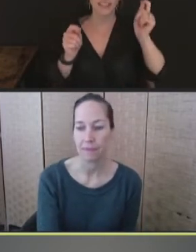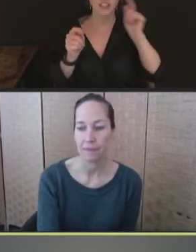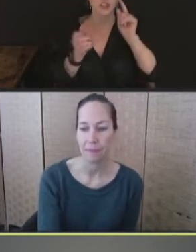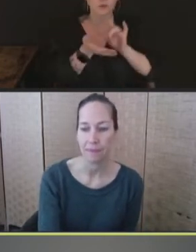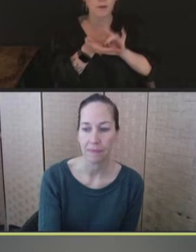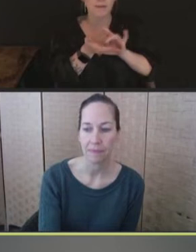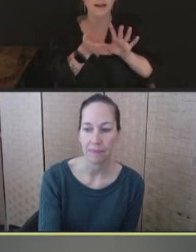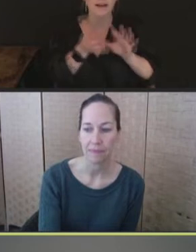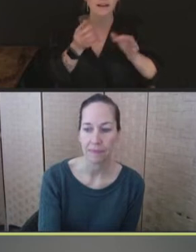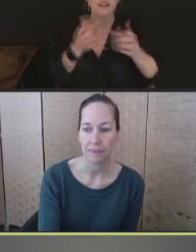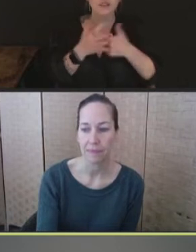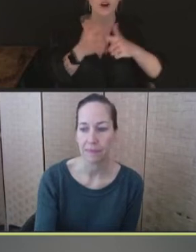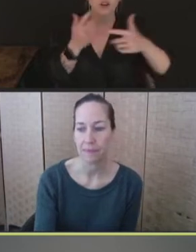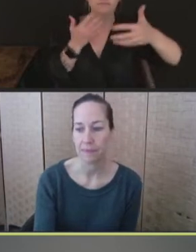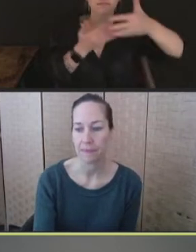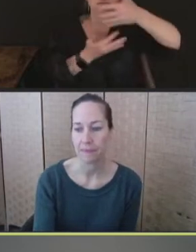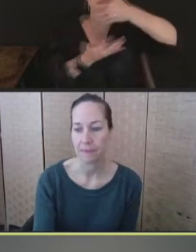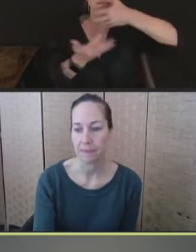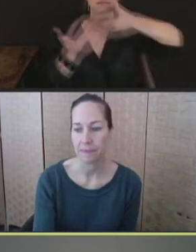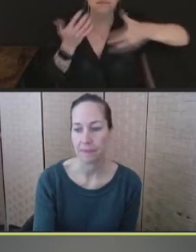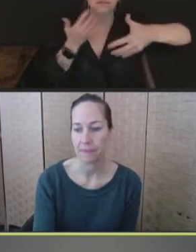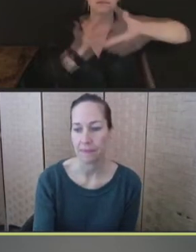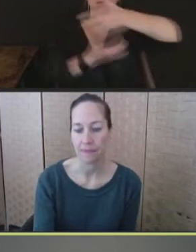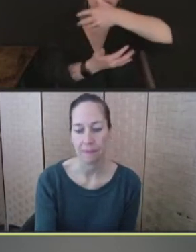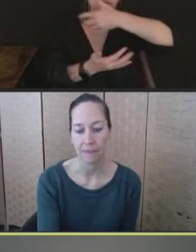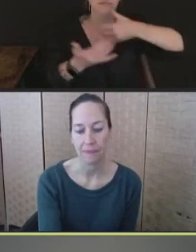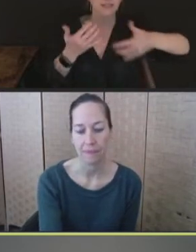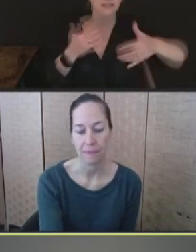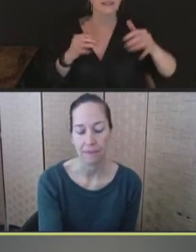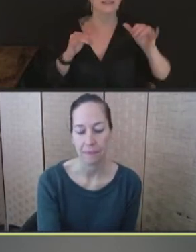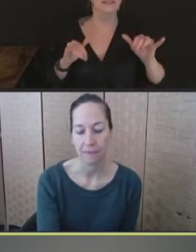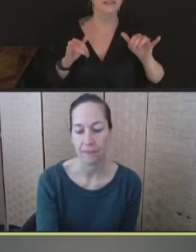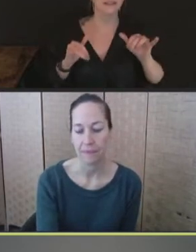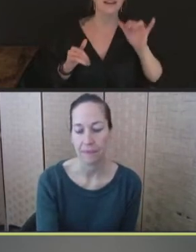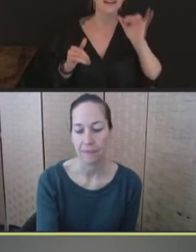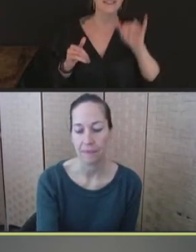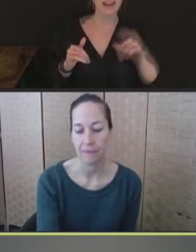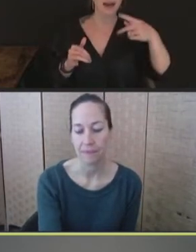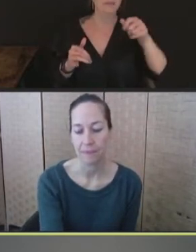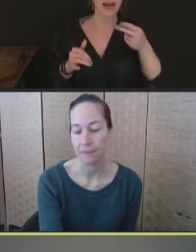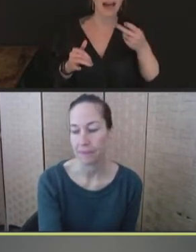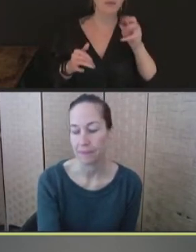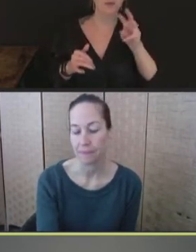And embryologic pathways and processes silenced at birth are reactivated.